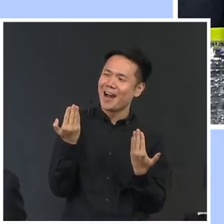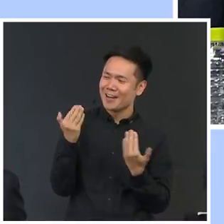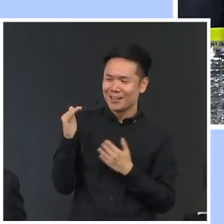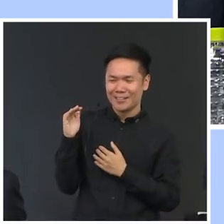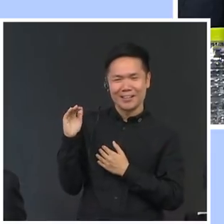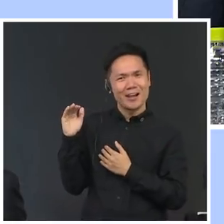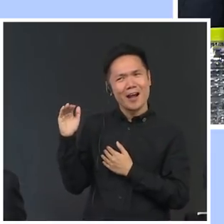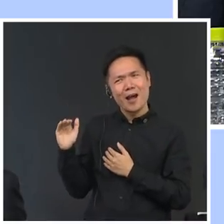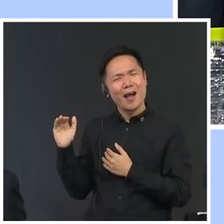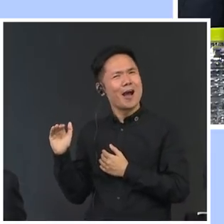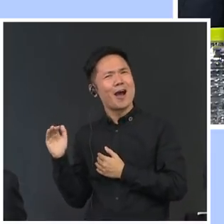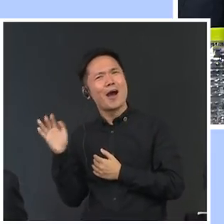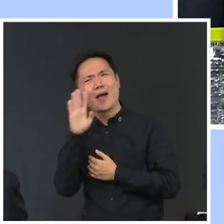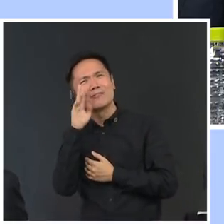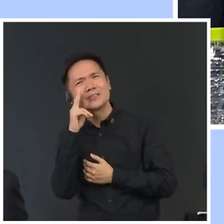the relatives and seeing her father, she